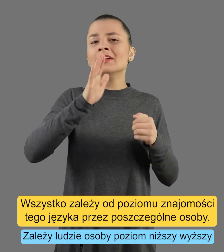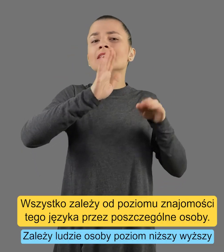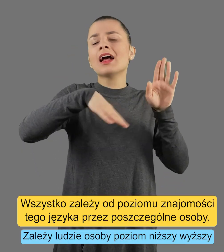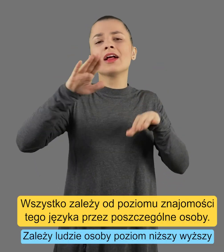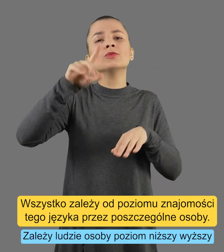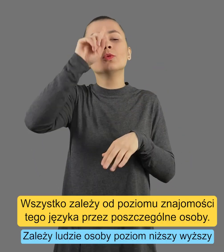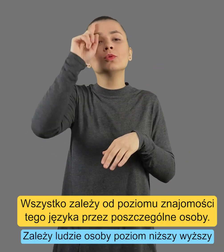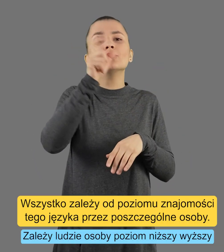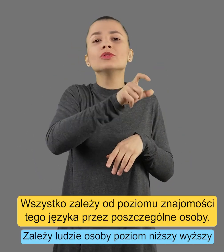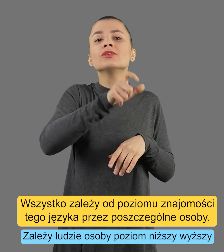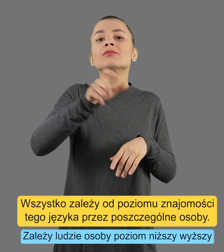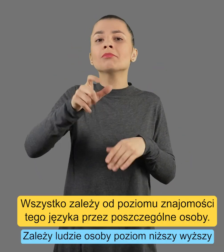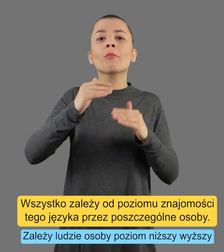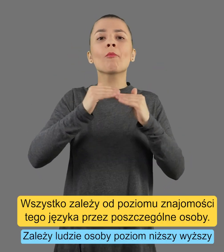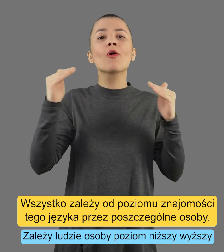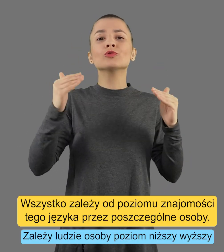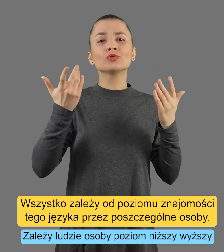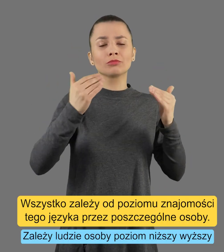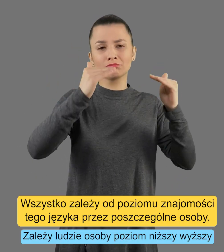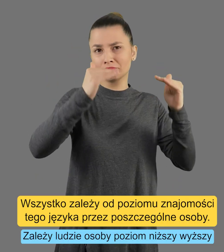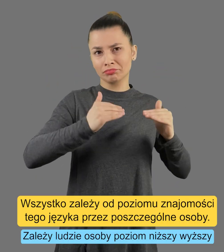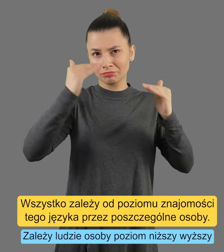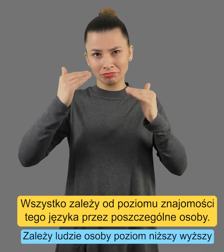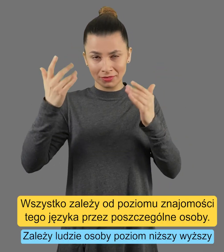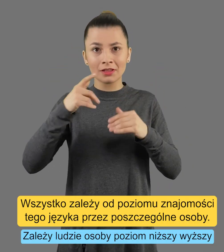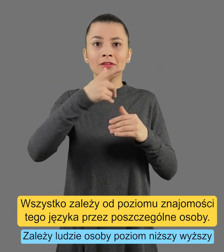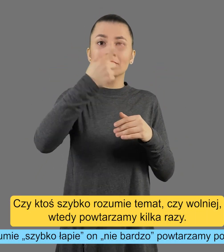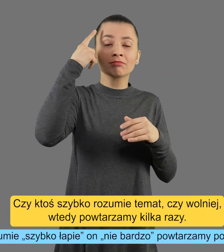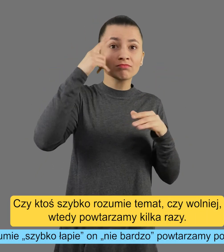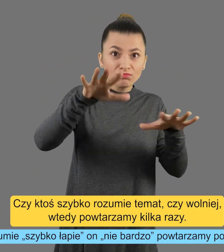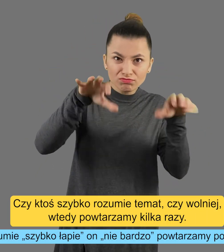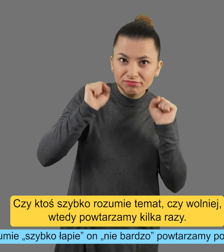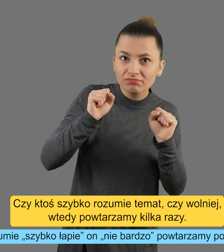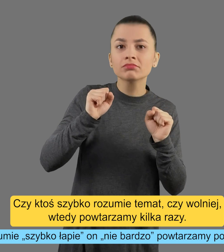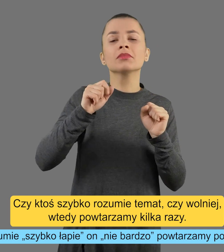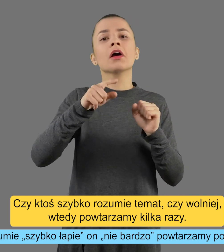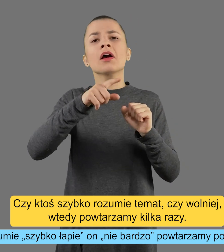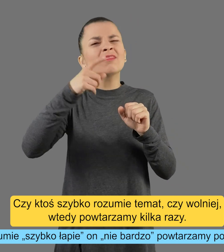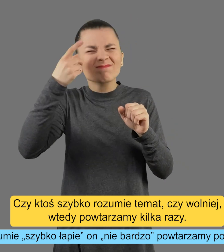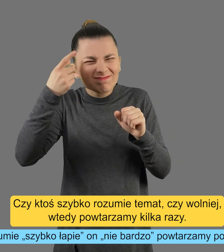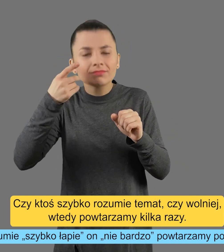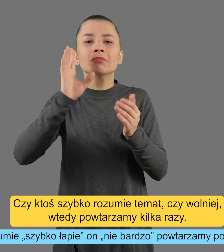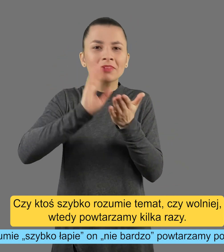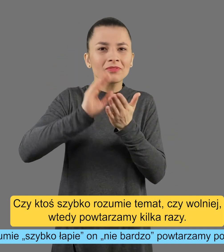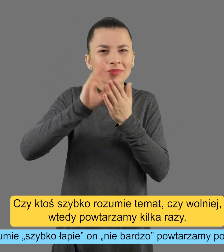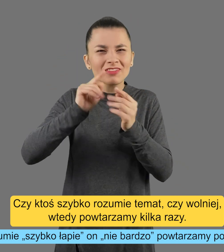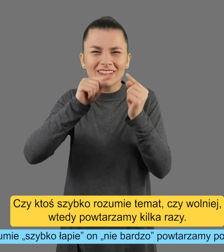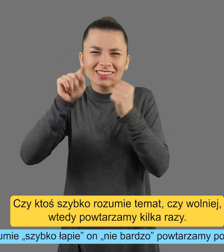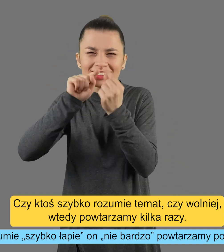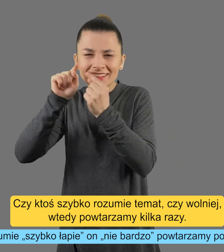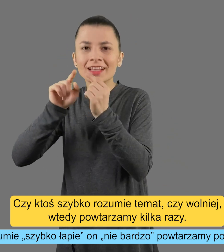It all depends on the individual's level of knowledge of the language. Whether someone quickly understands the topic, or more slowly, then we repeat several times.